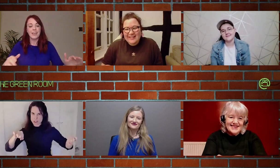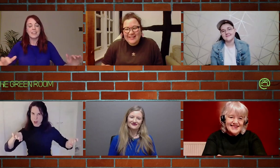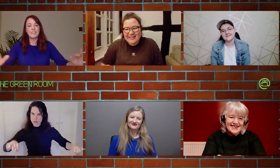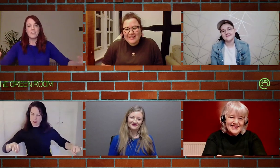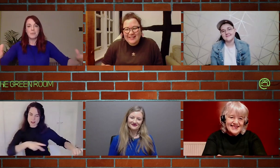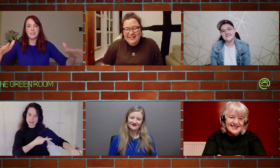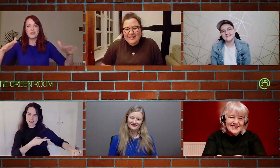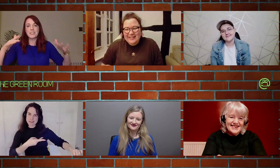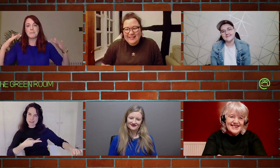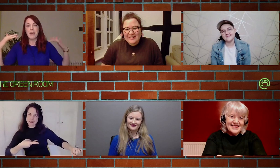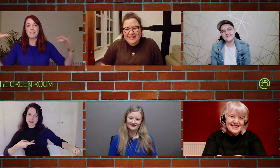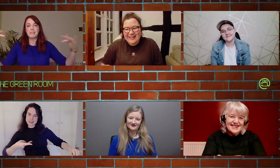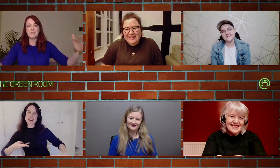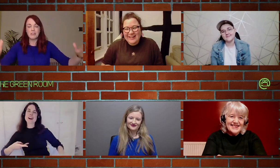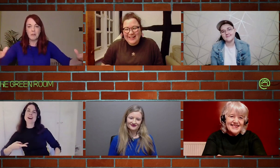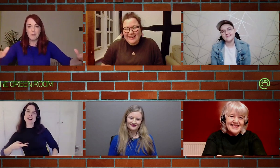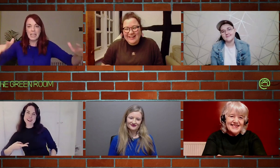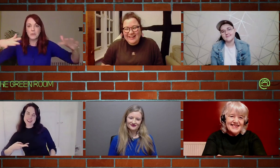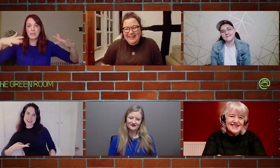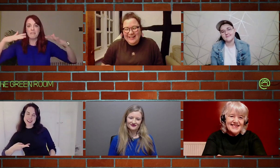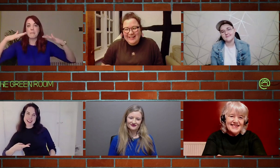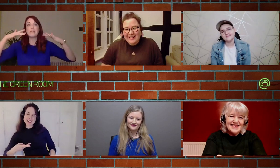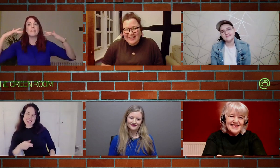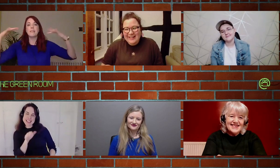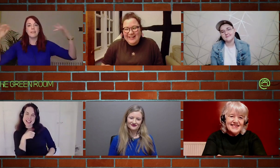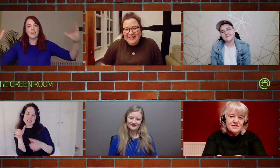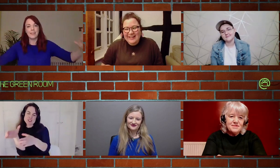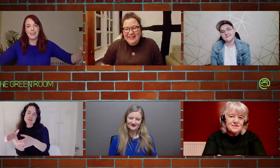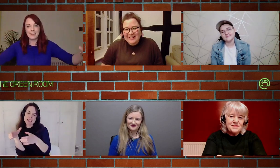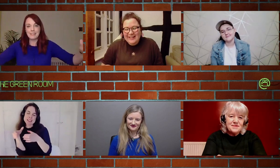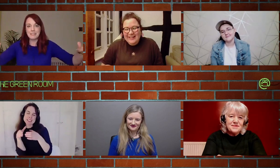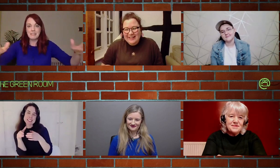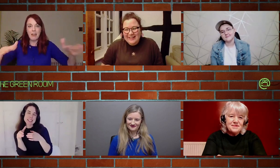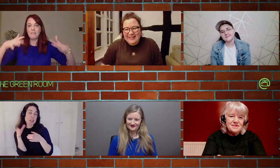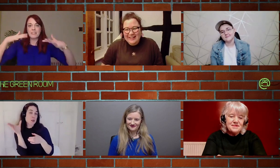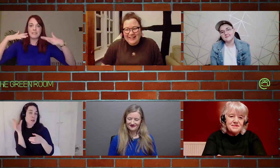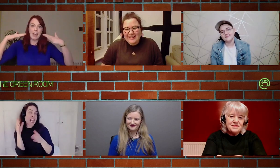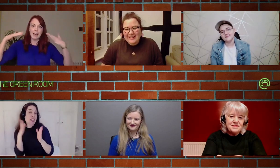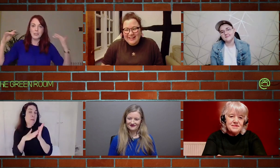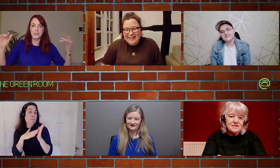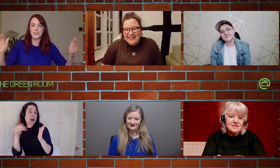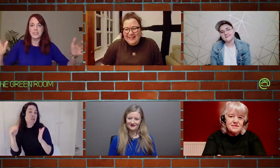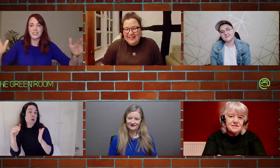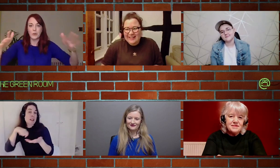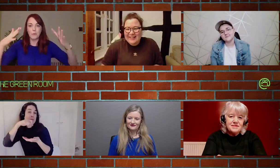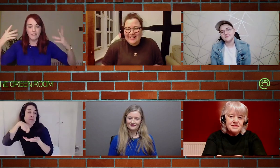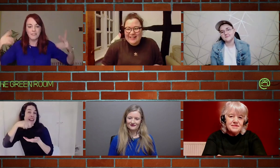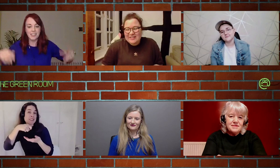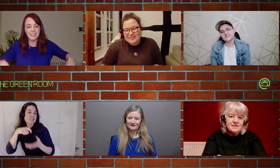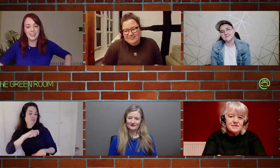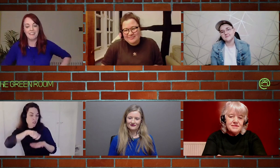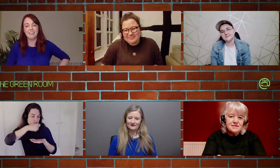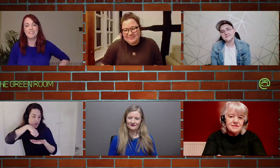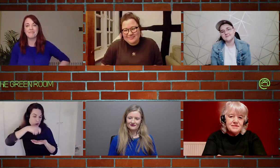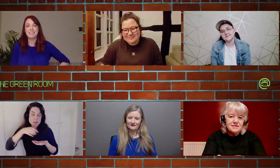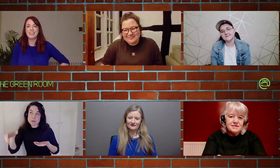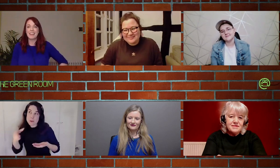The familiar smells of a microwave meal and nervous actors are wafting in the air